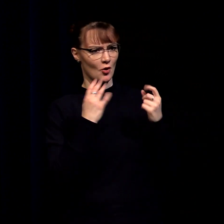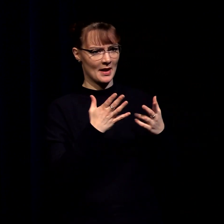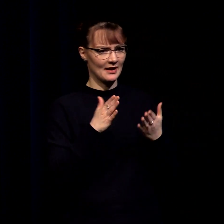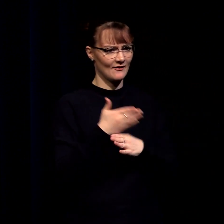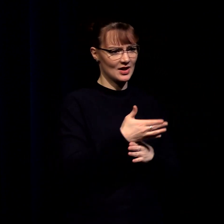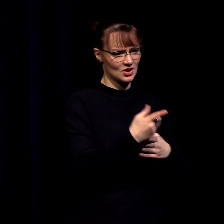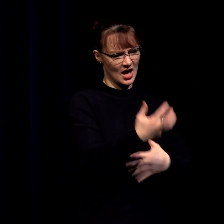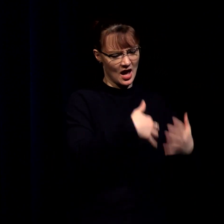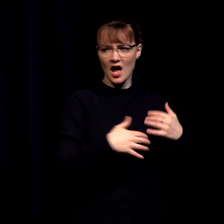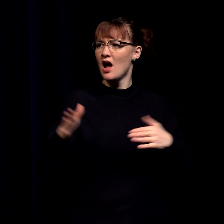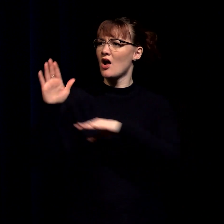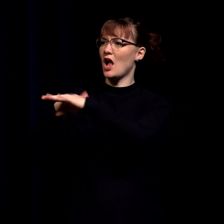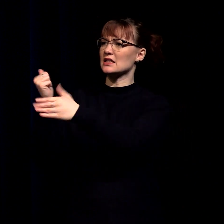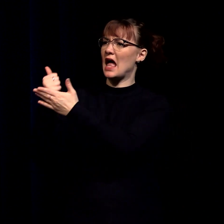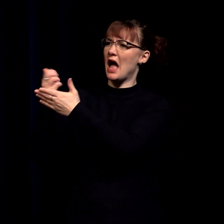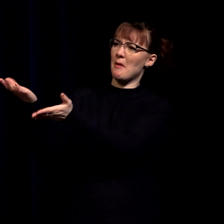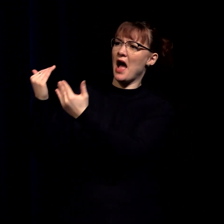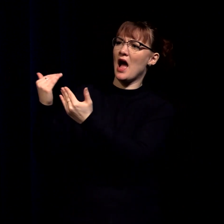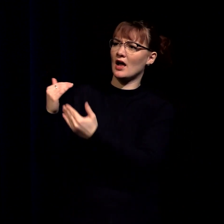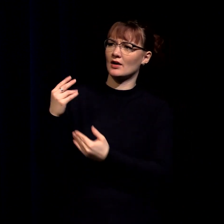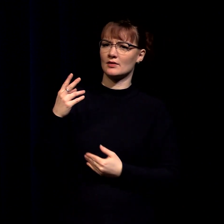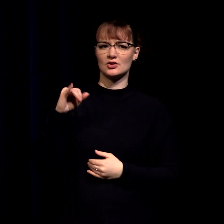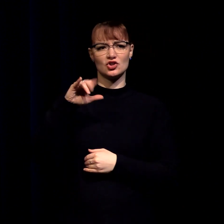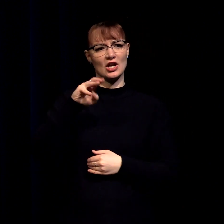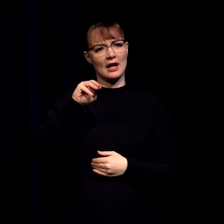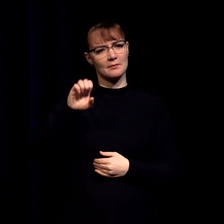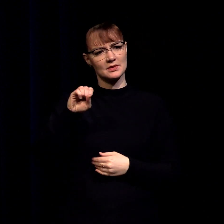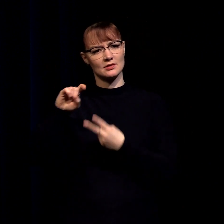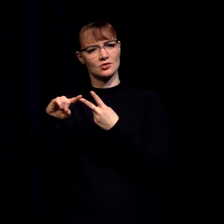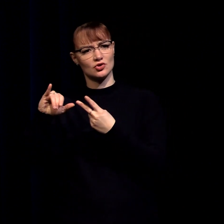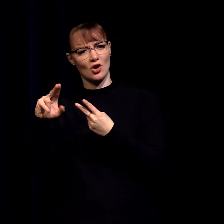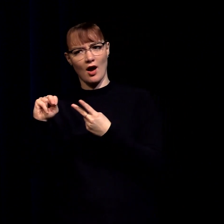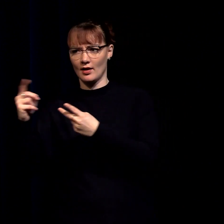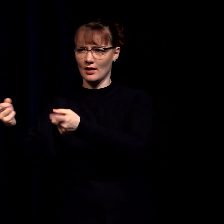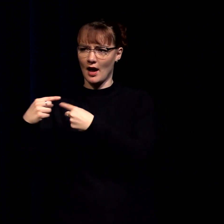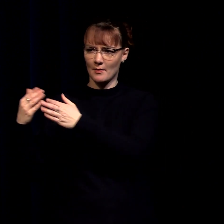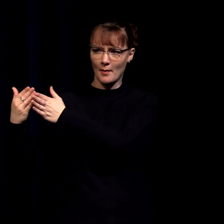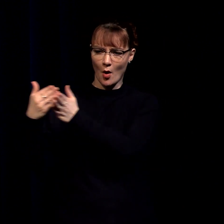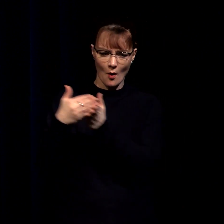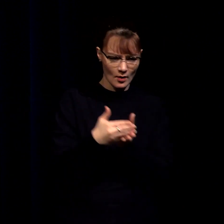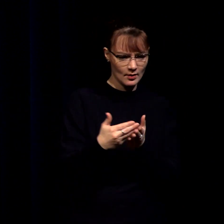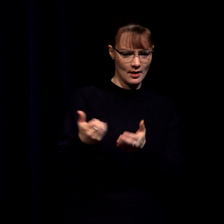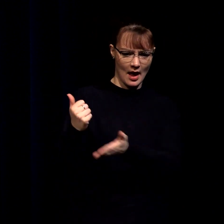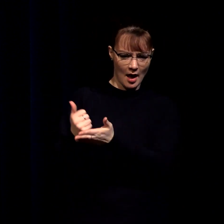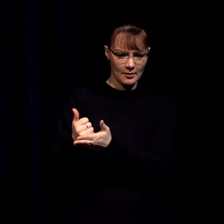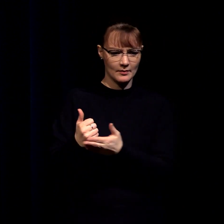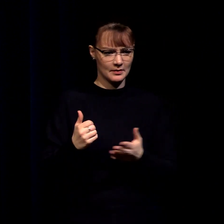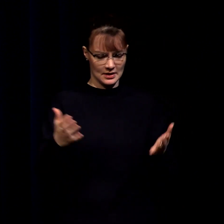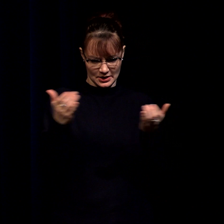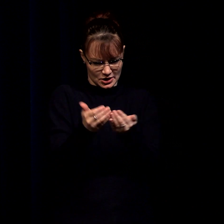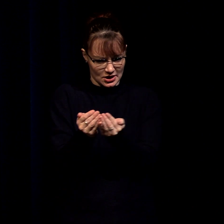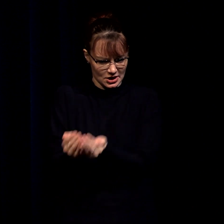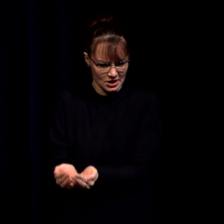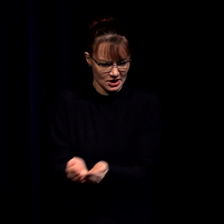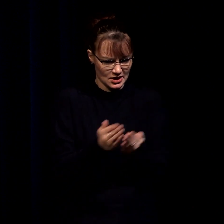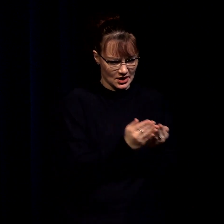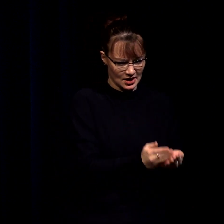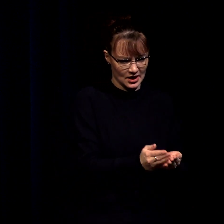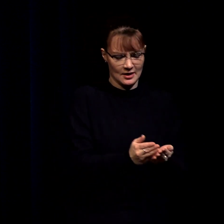their boat and these two boats began to sink and Jesus says, Don't be afraid. Because I'm calling you to be fishers of